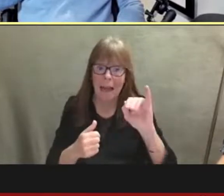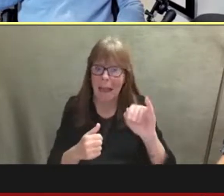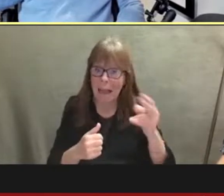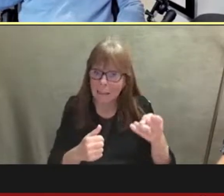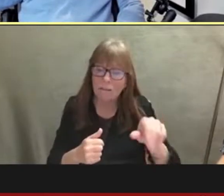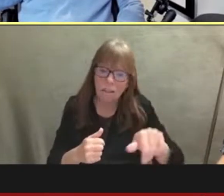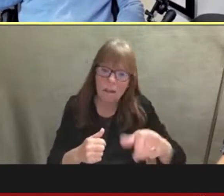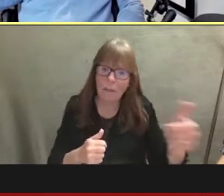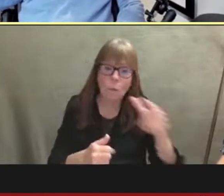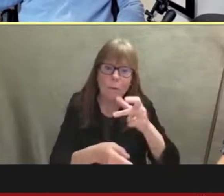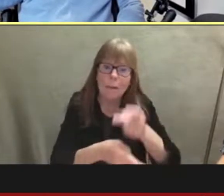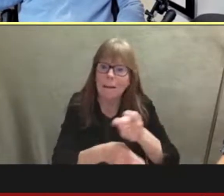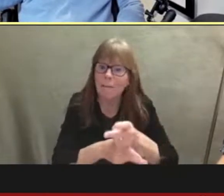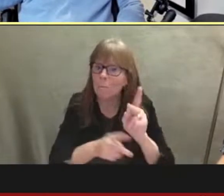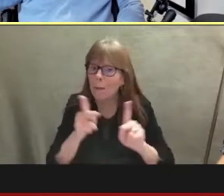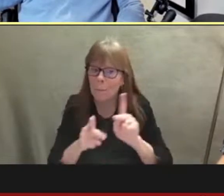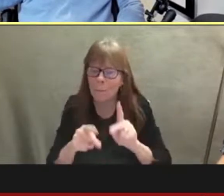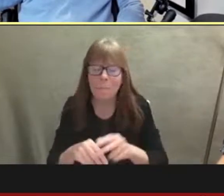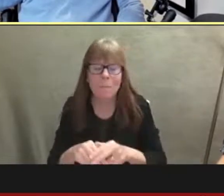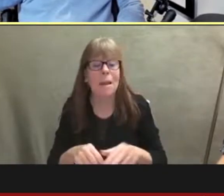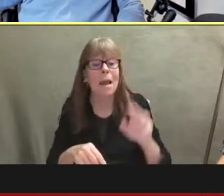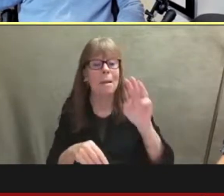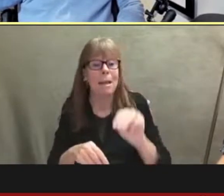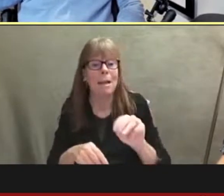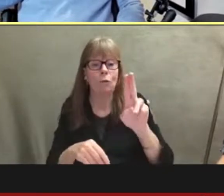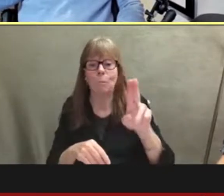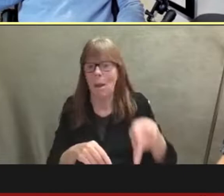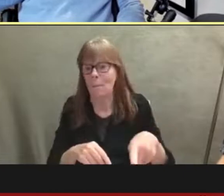Usually, medically underserved population designations by the